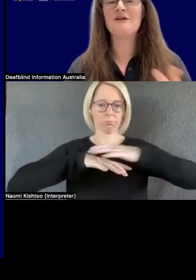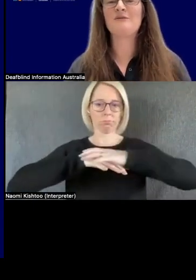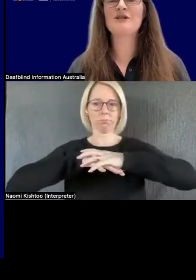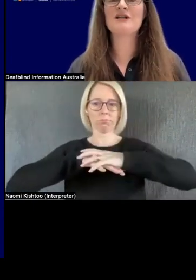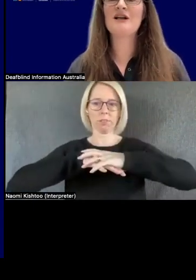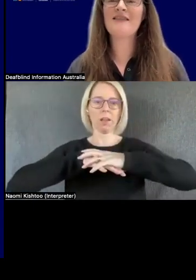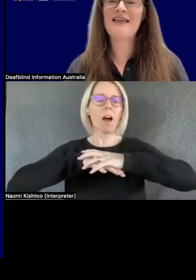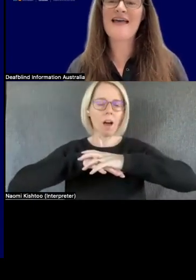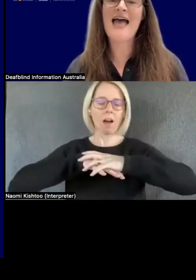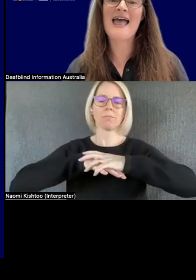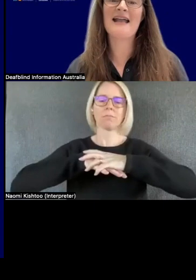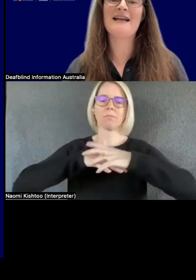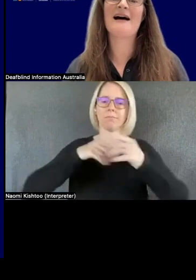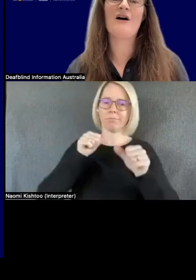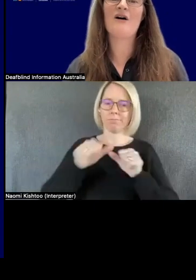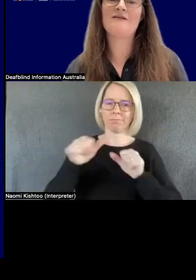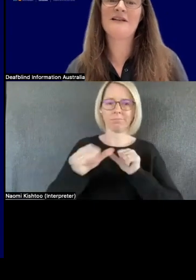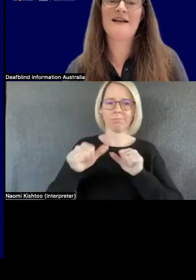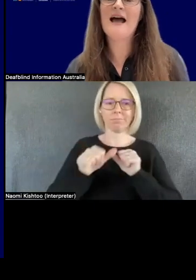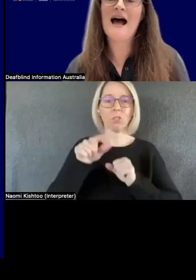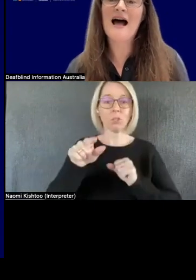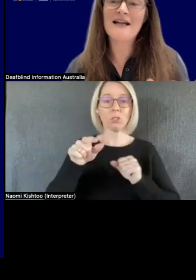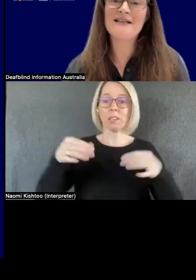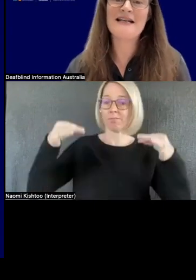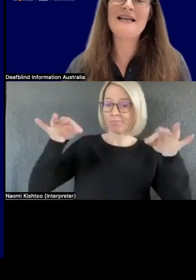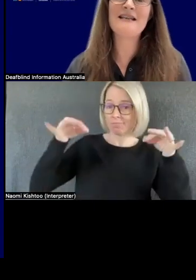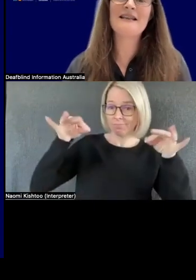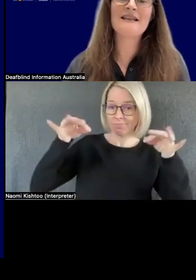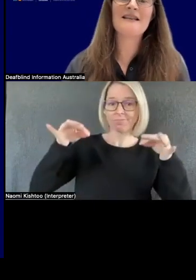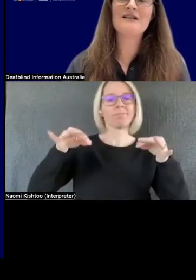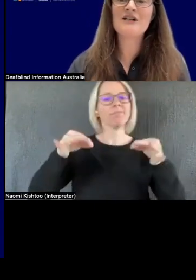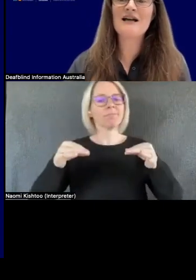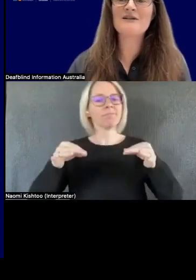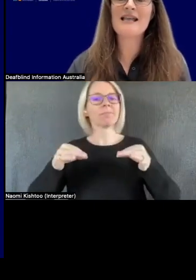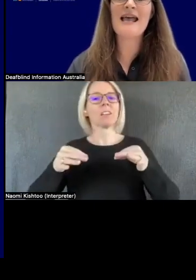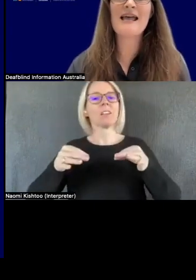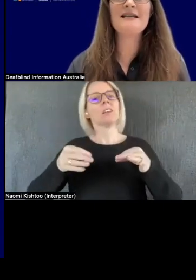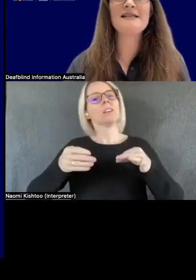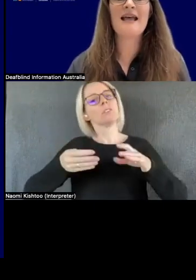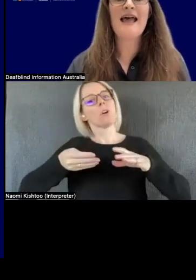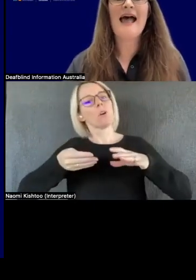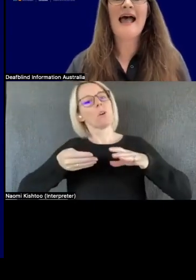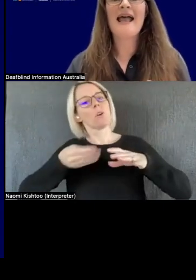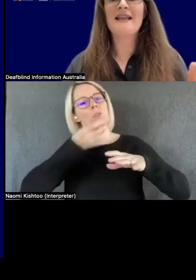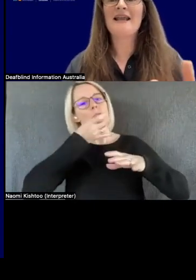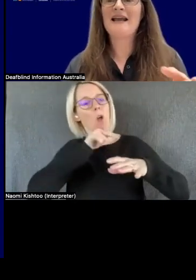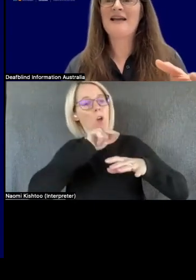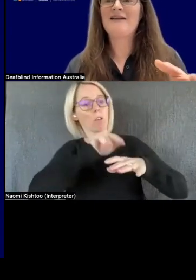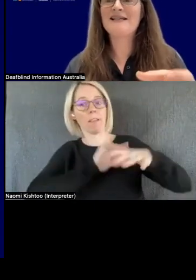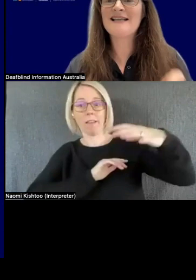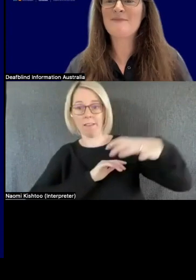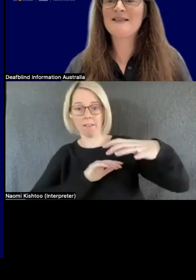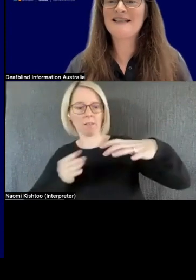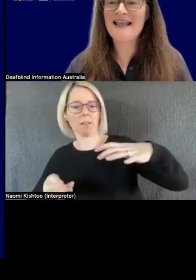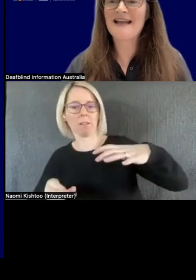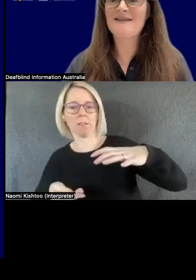the washcloth and the hand are offered underneath the child’s hands and they have accepted that